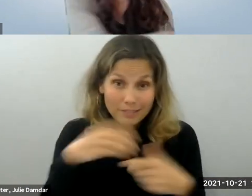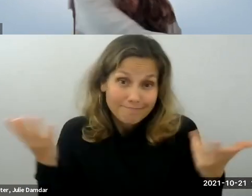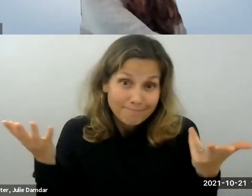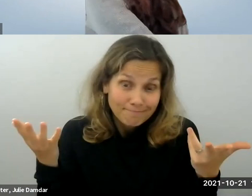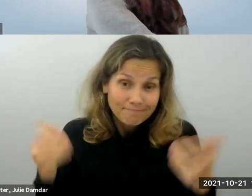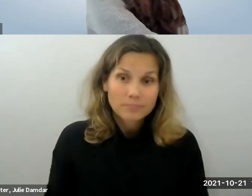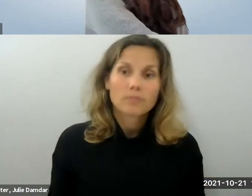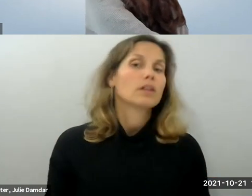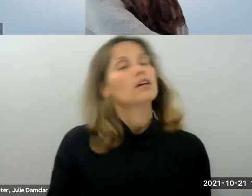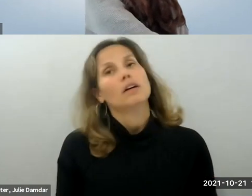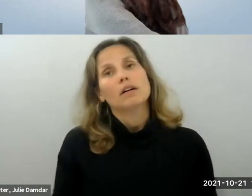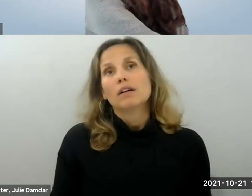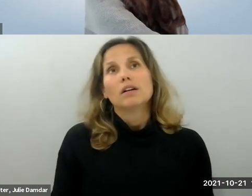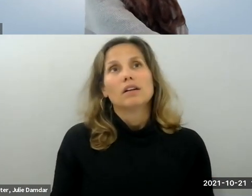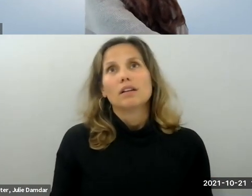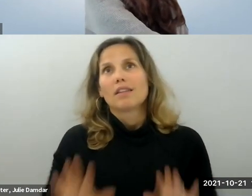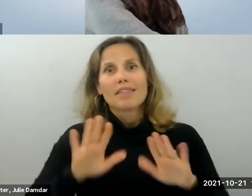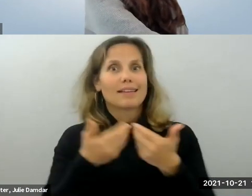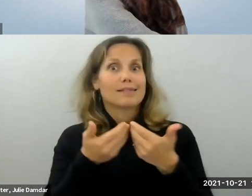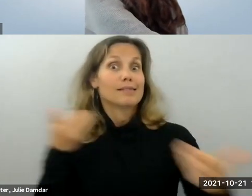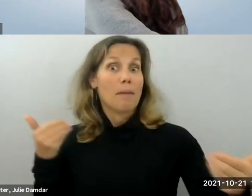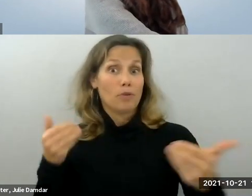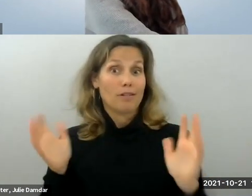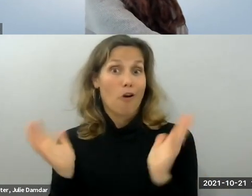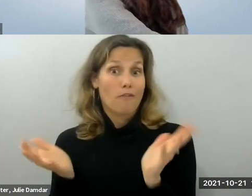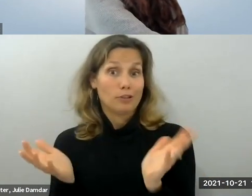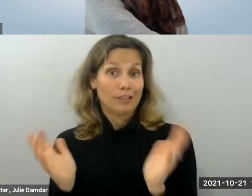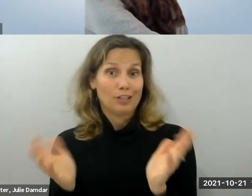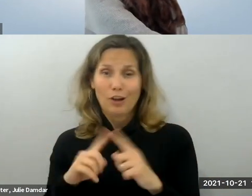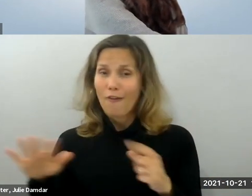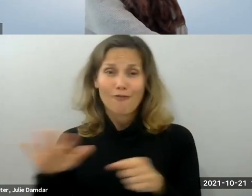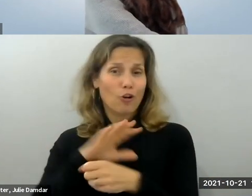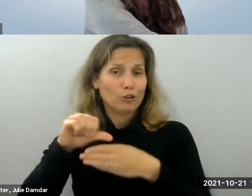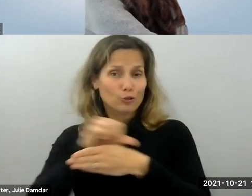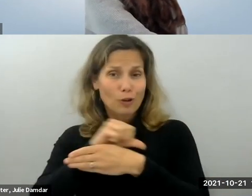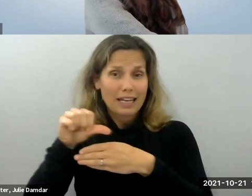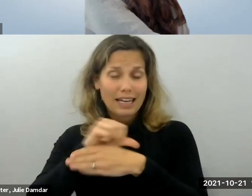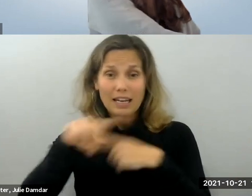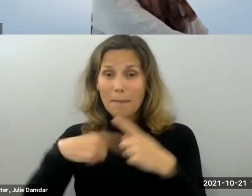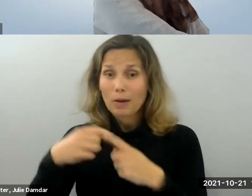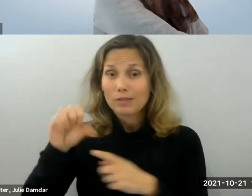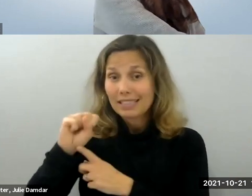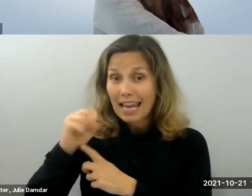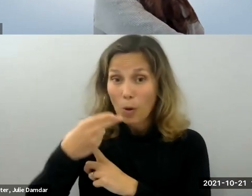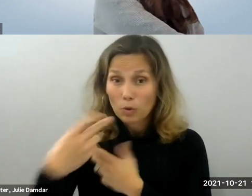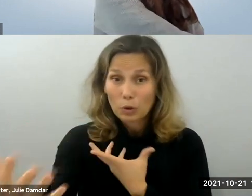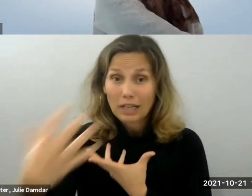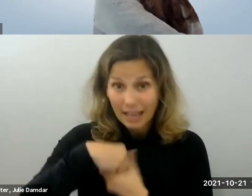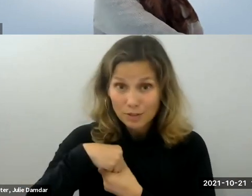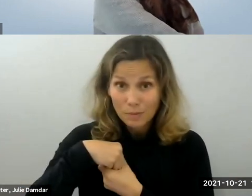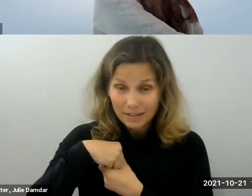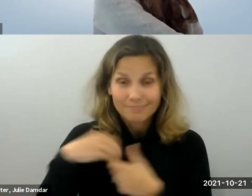Lisa Saldana (she/her/hers): I think that could be a whole other conversation i've got a whole a whole training on on stakeholder engagement, but really wanting to make sure that.